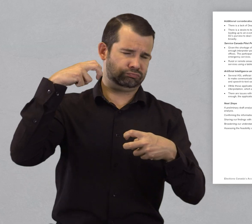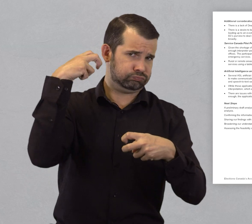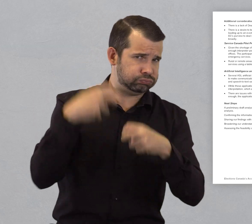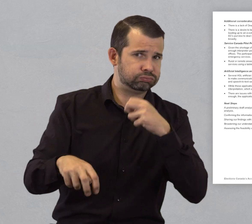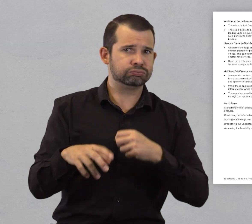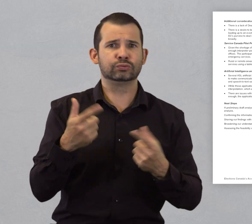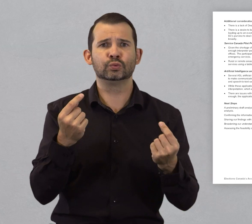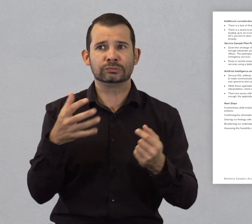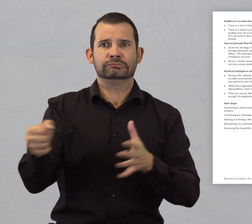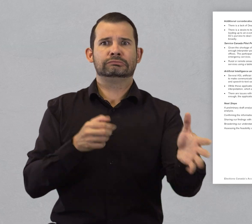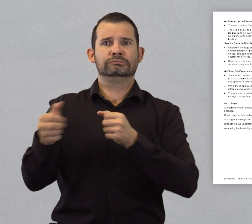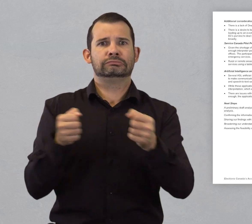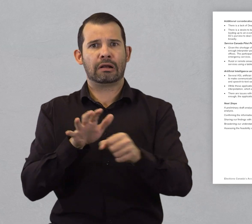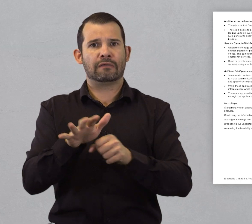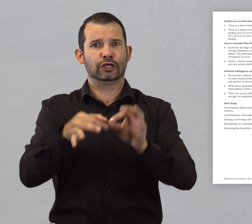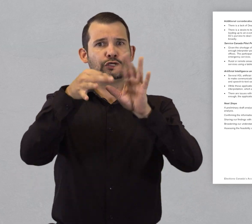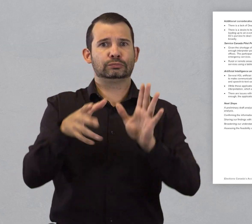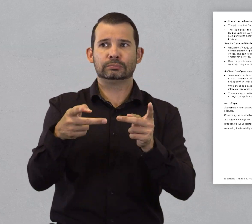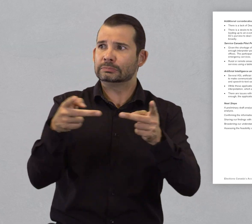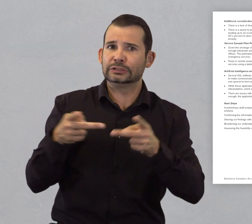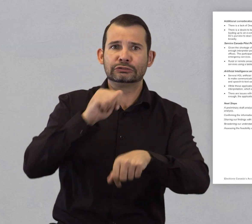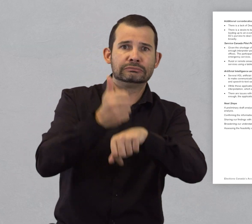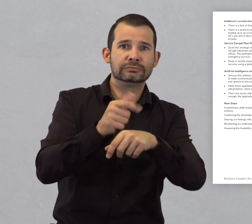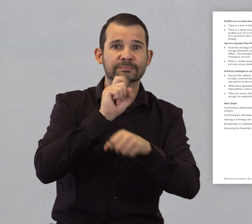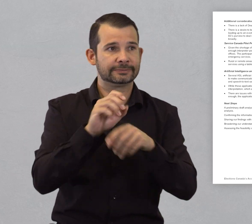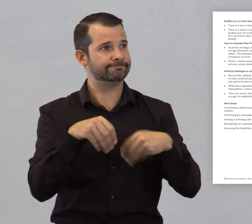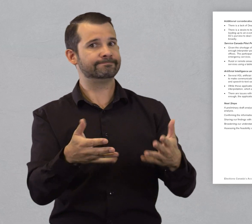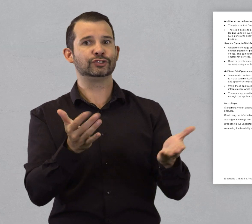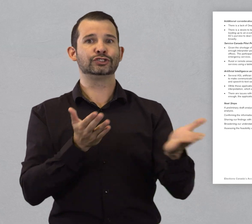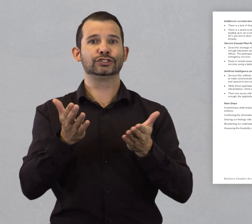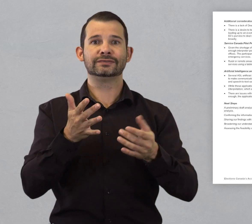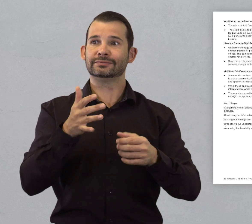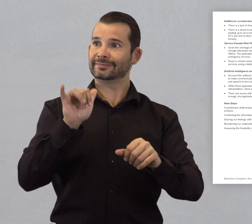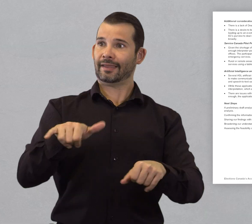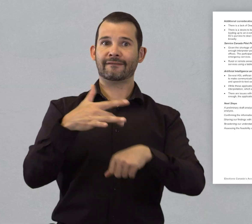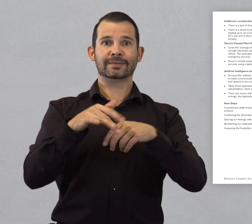difficult to staff enough interpreter positions to make such a service available at polling locations